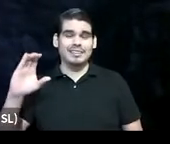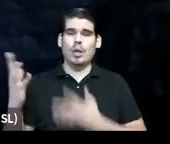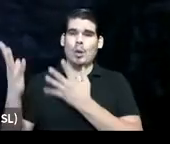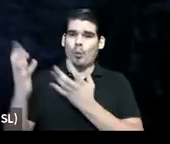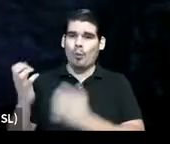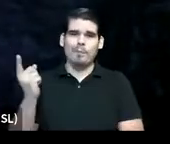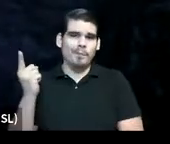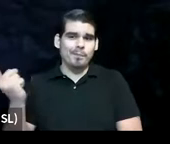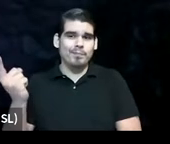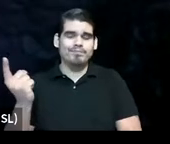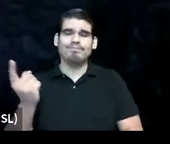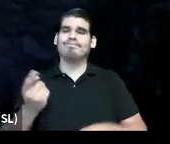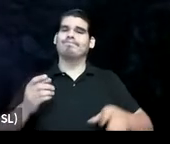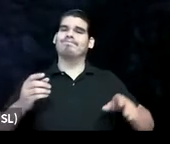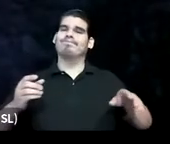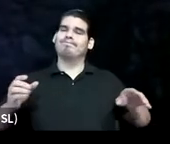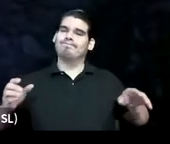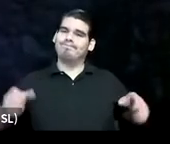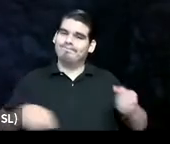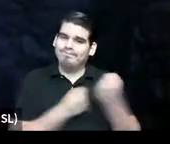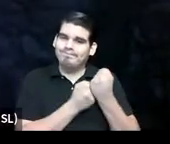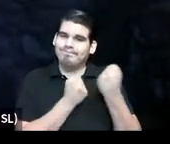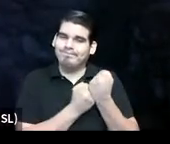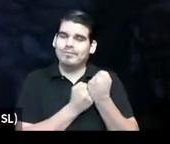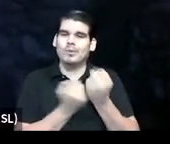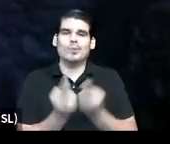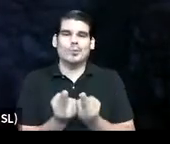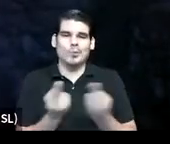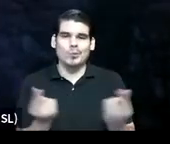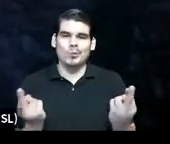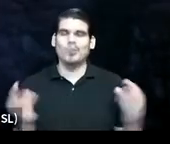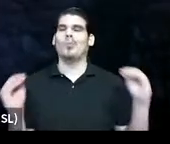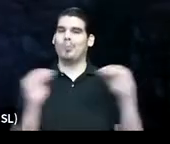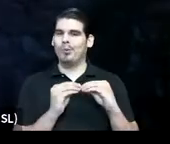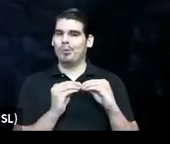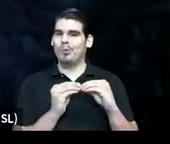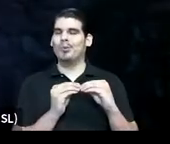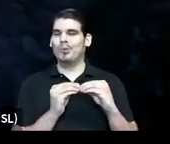Resources available, you can put more students into the programs